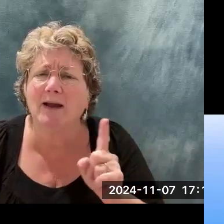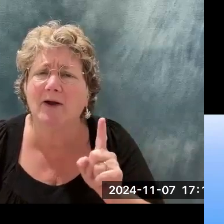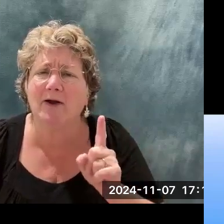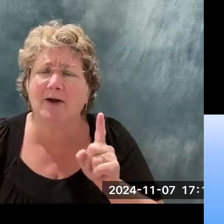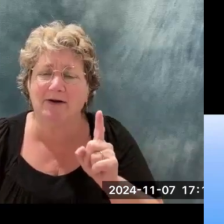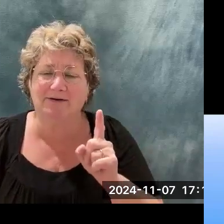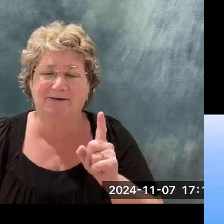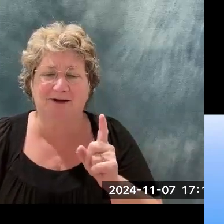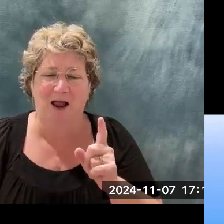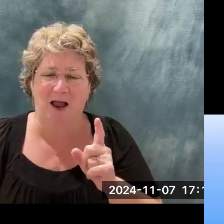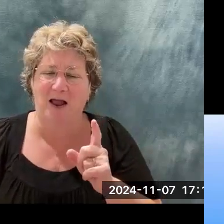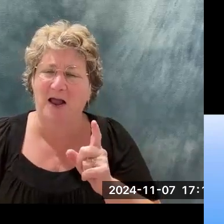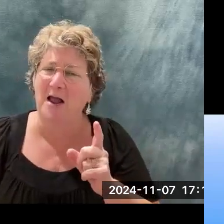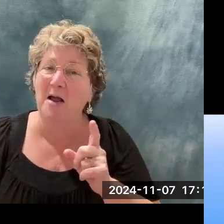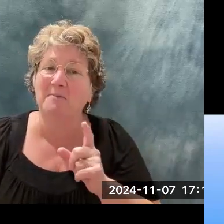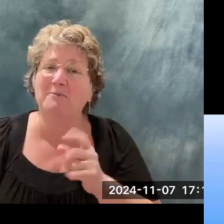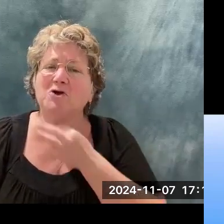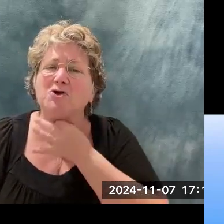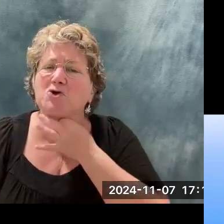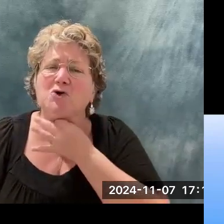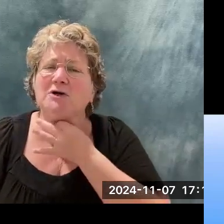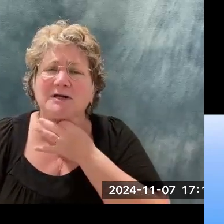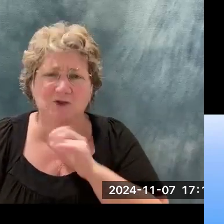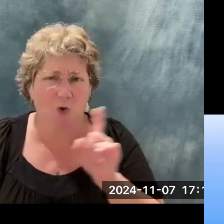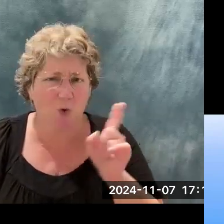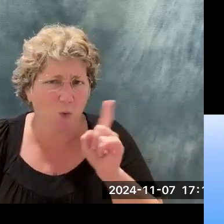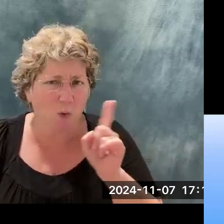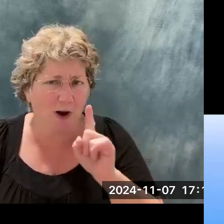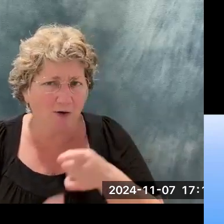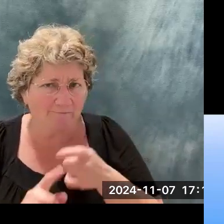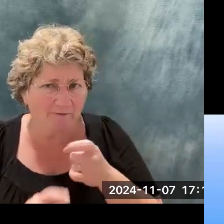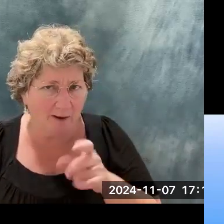I am going to switch over to the PowerPoint as you do that.